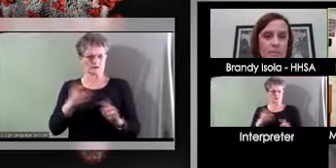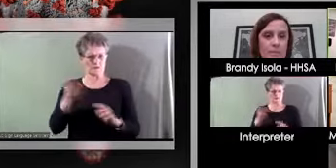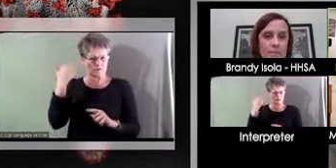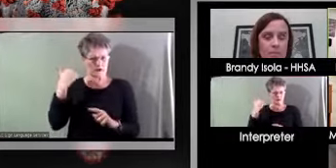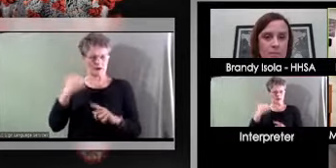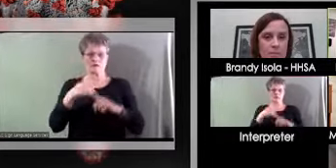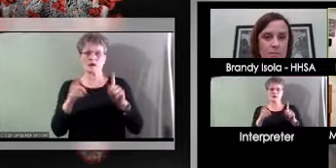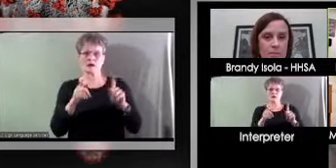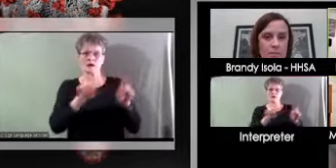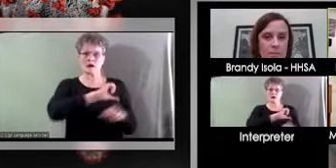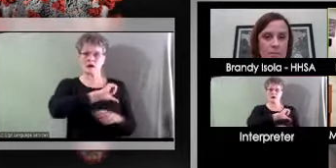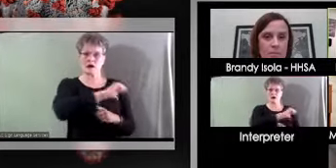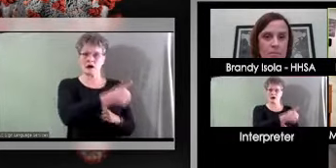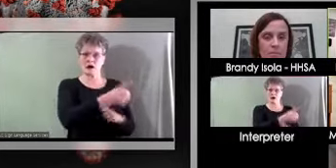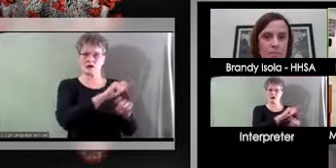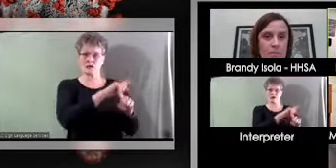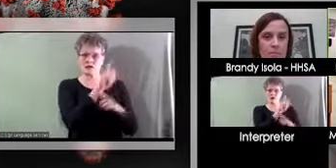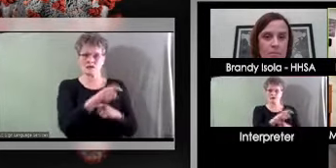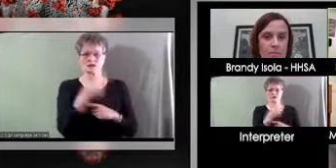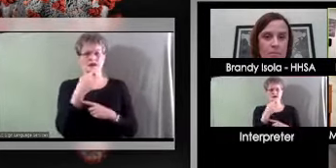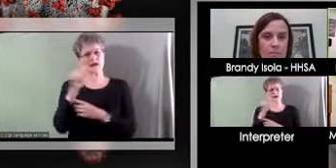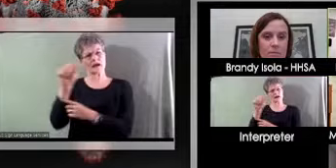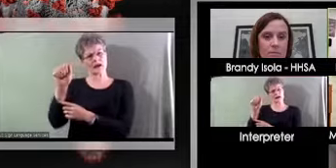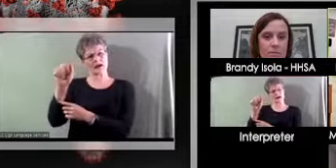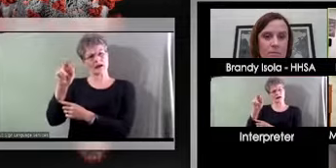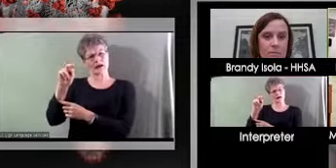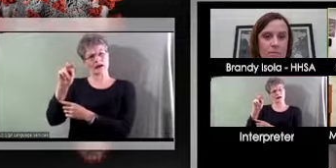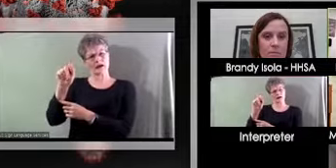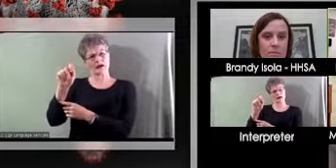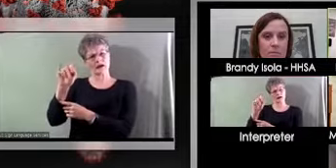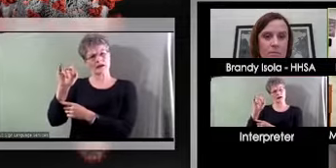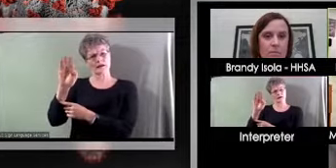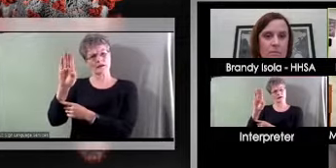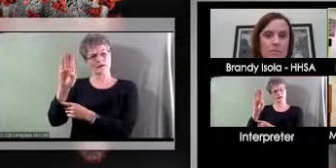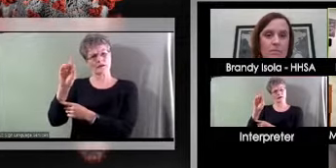Is antibody testing in the plan for the future?